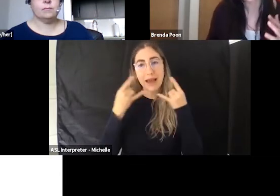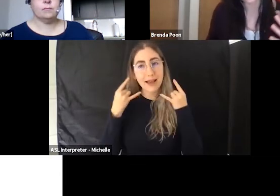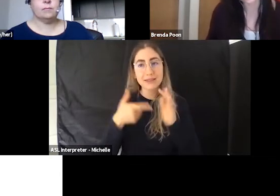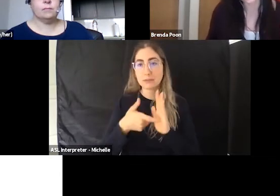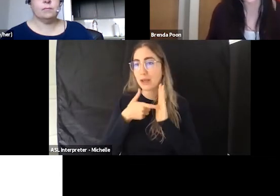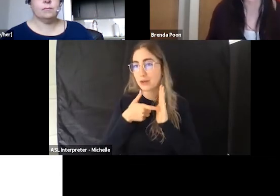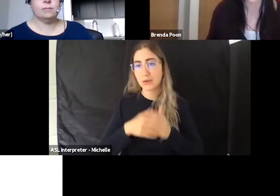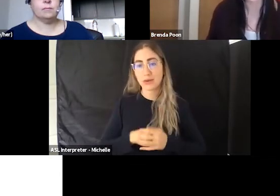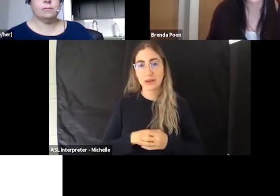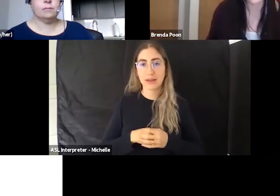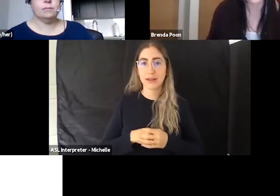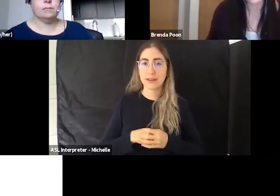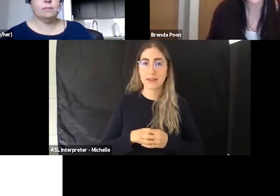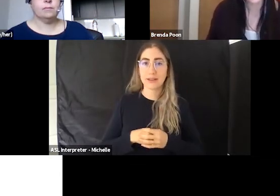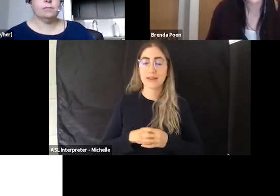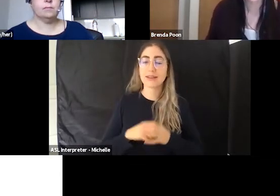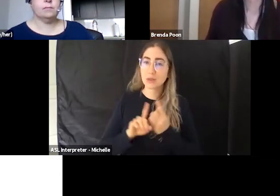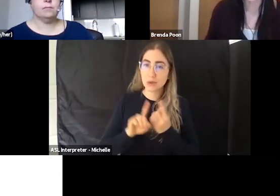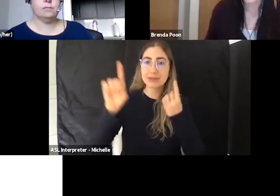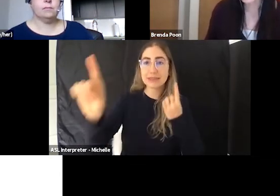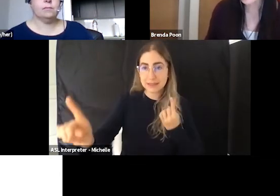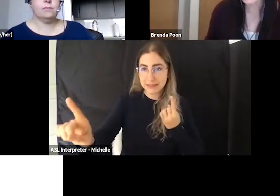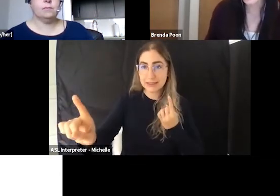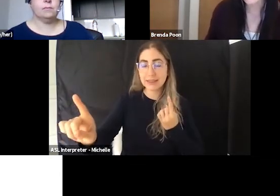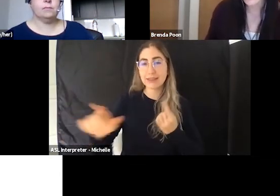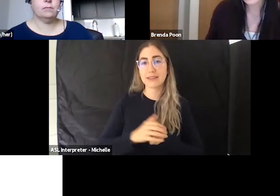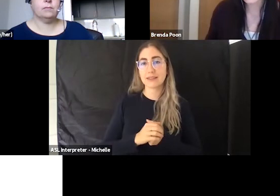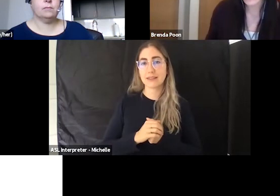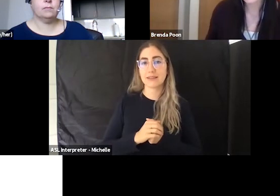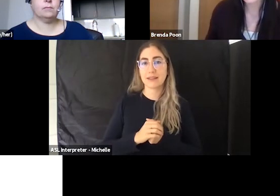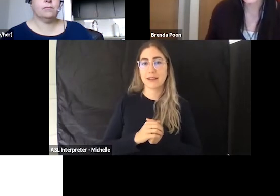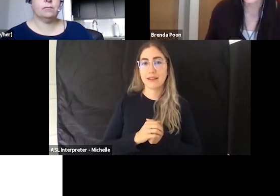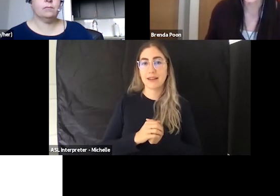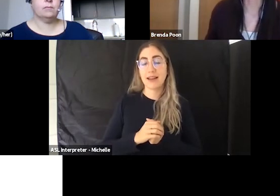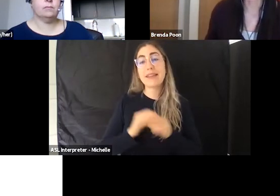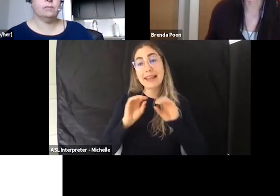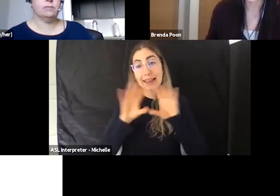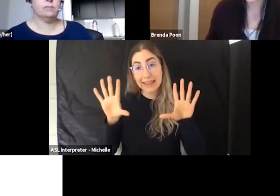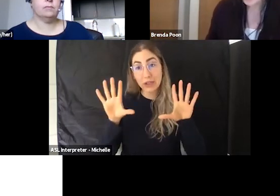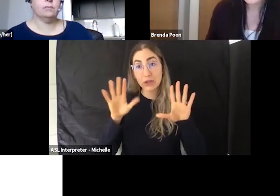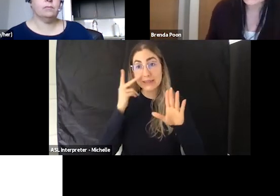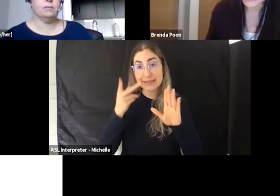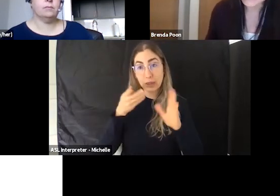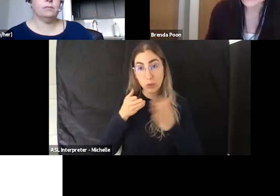MANDATORY MASKING AND SOCIAL DISTANCING, HAVING THAT ENFORCE ENFORCED. AGAIN, THE IDEA OF CLEAR FACE MASKS,